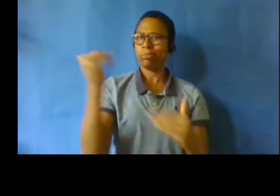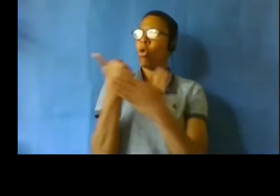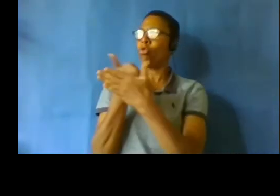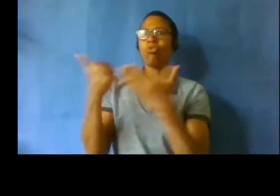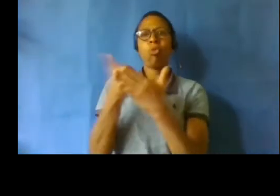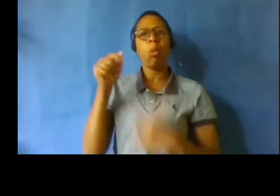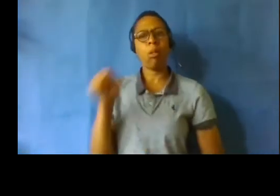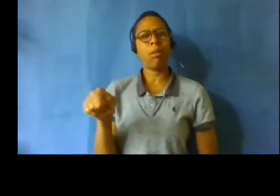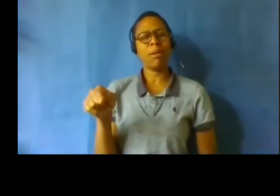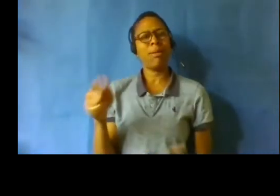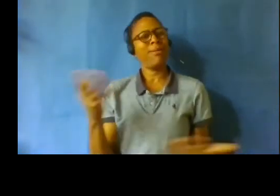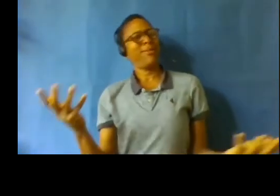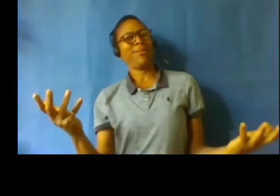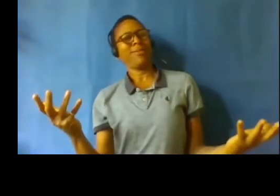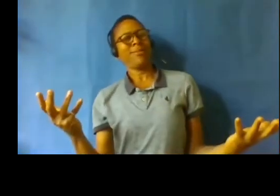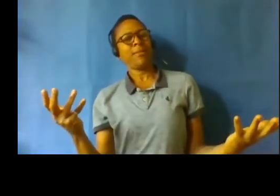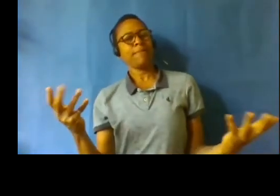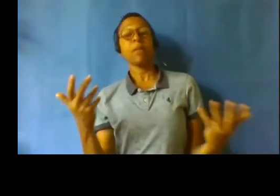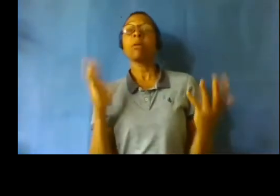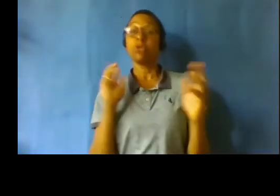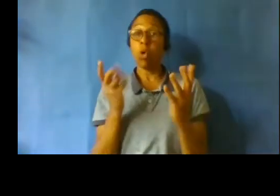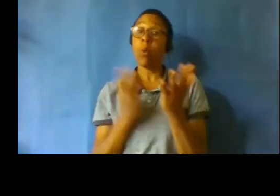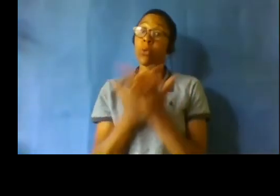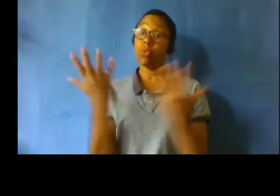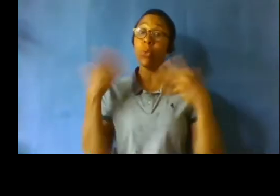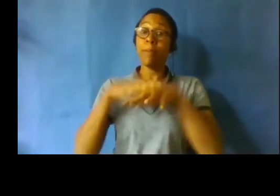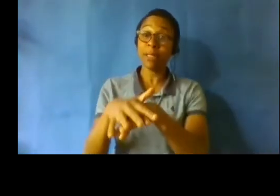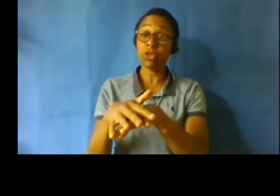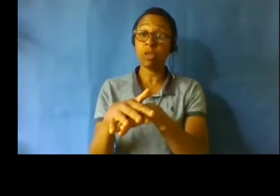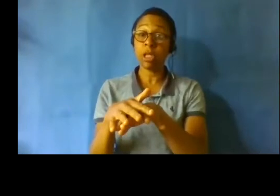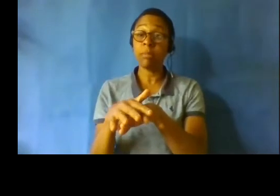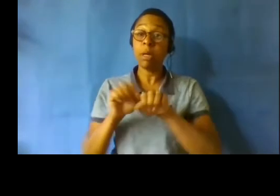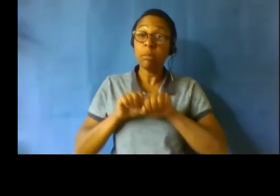mainstream this means that once in a sense of self is dislocated